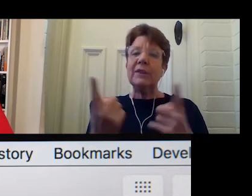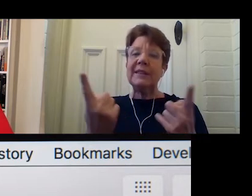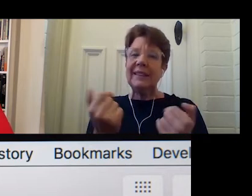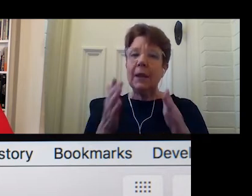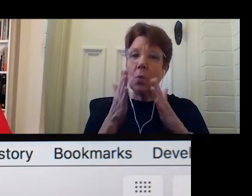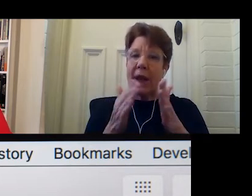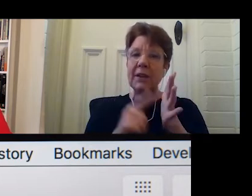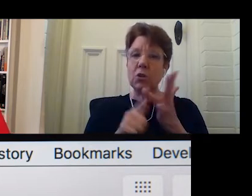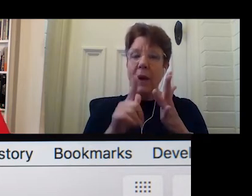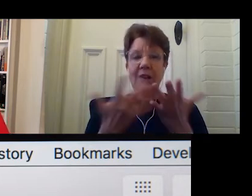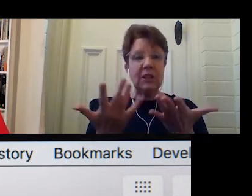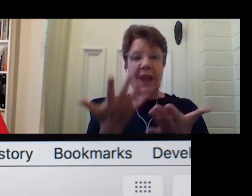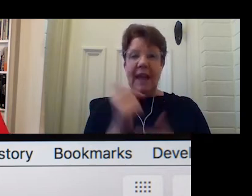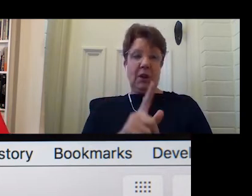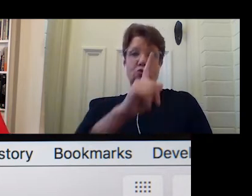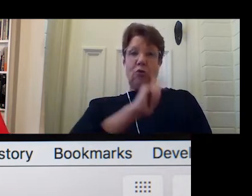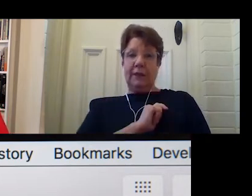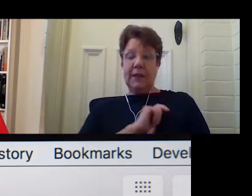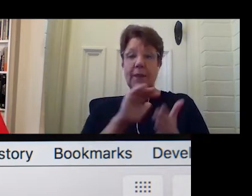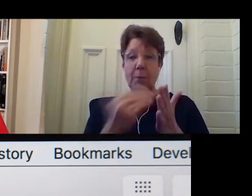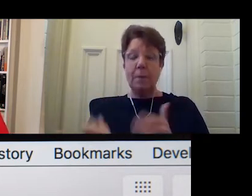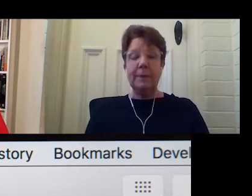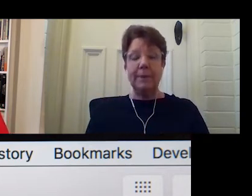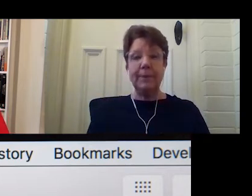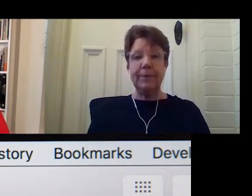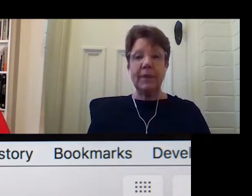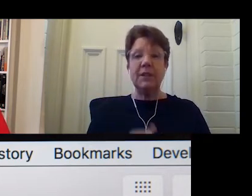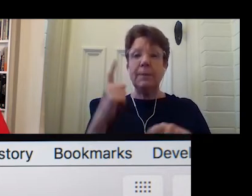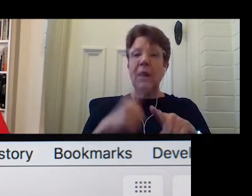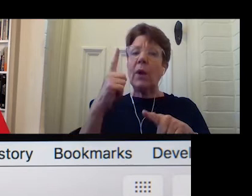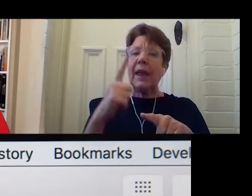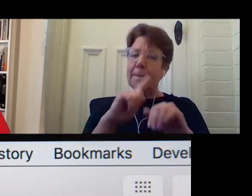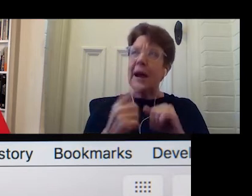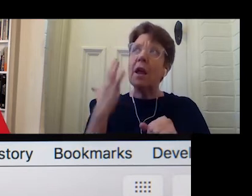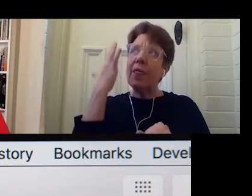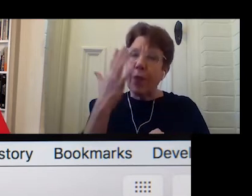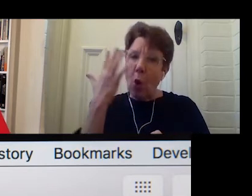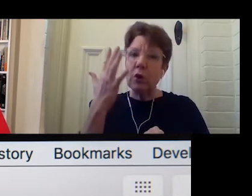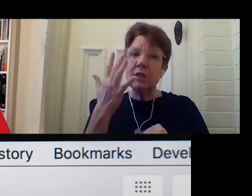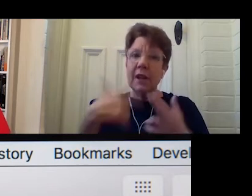the moment is to be quick but thoughtful in your response to